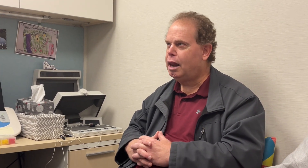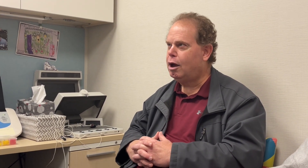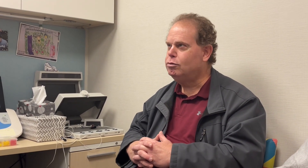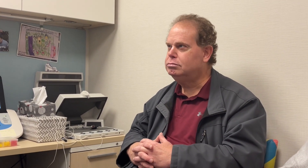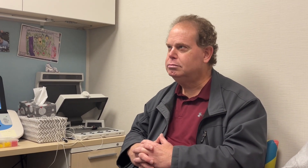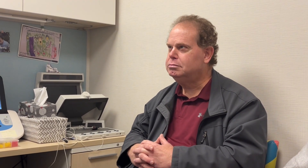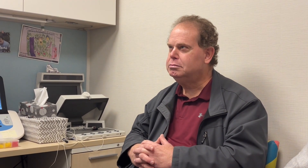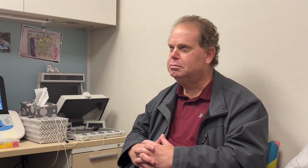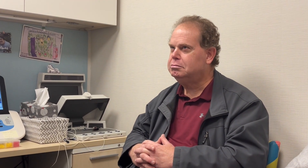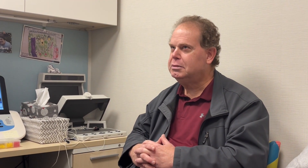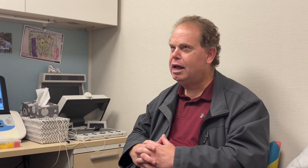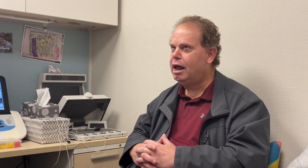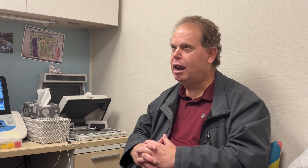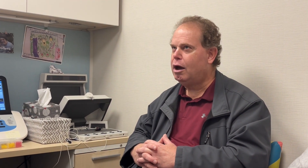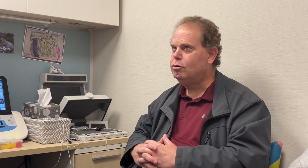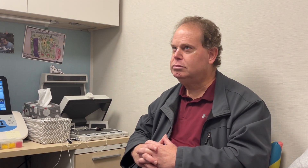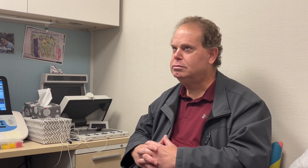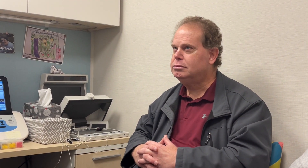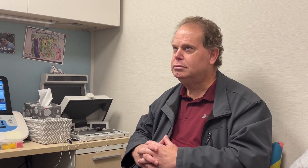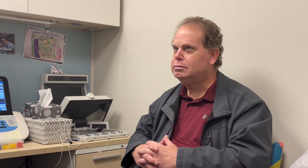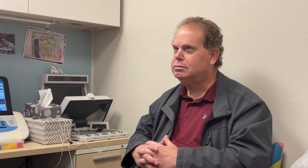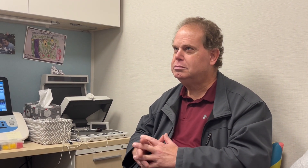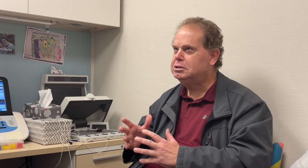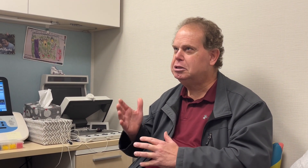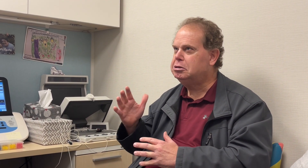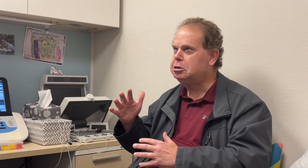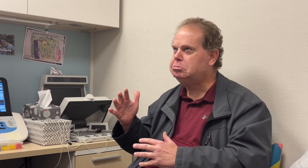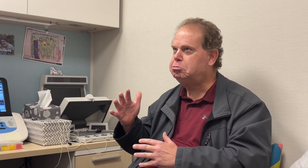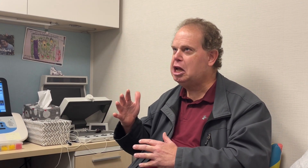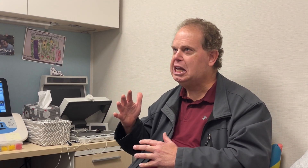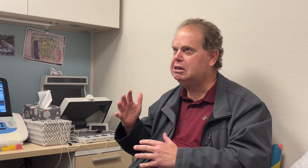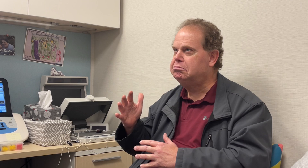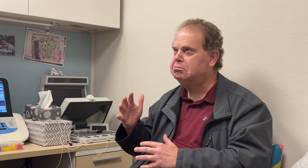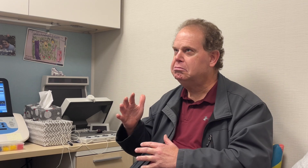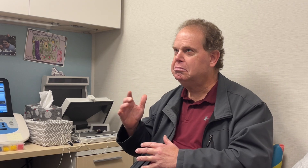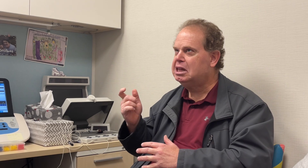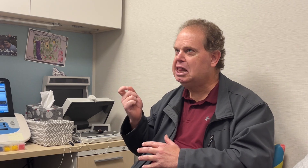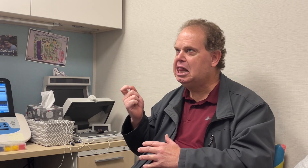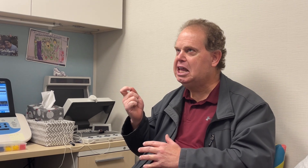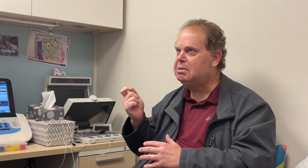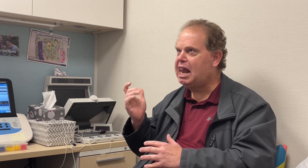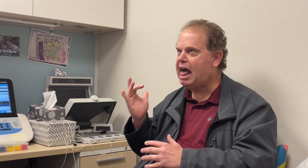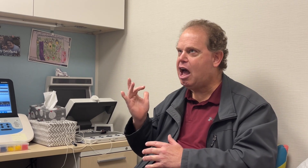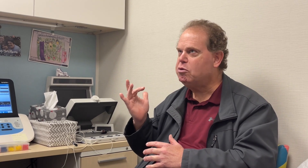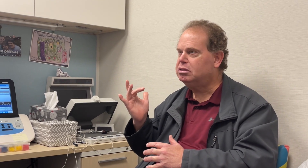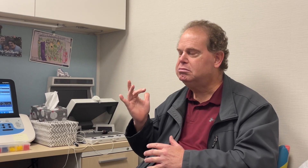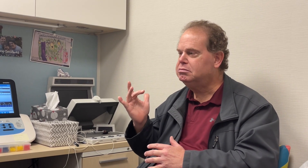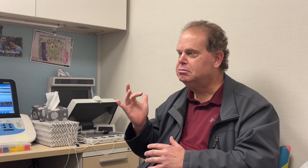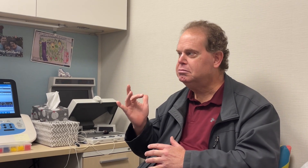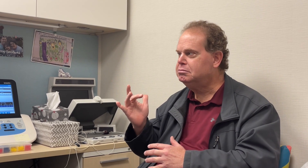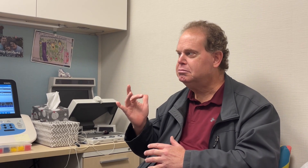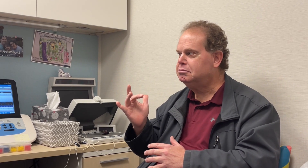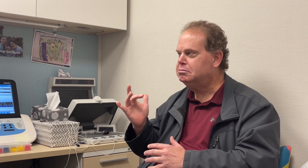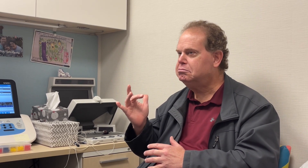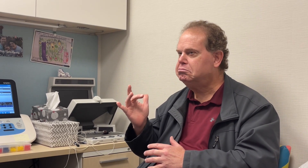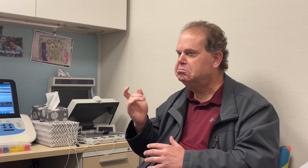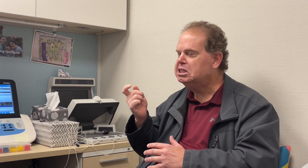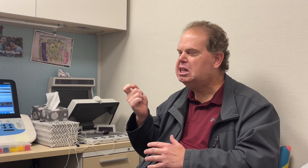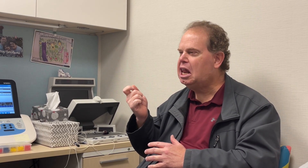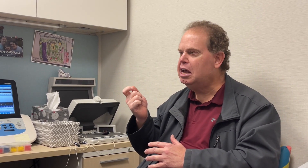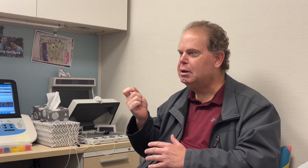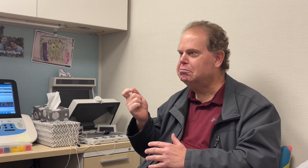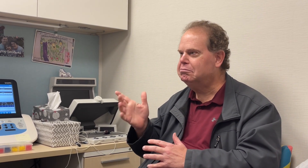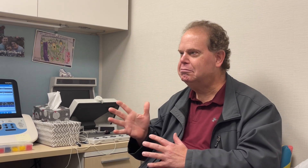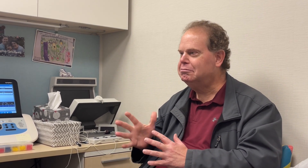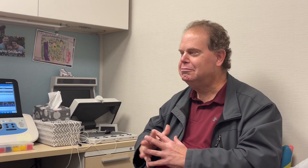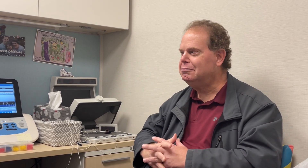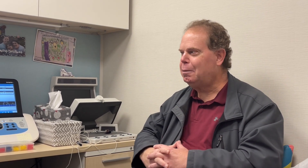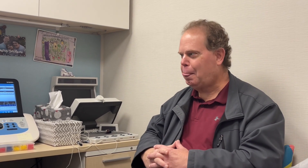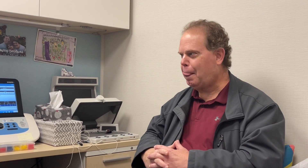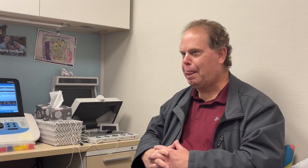hello put it little bit loud it's a little bit loud good little good I like a little